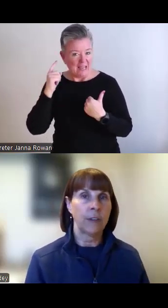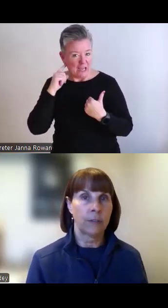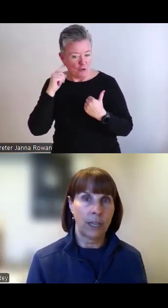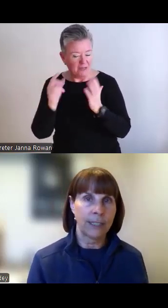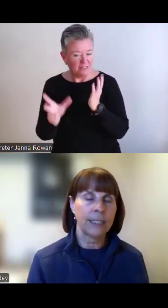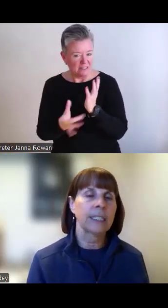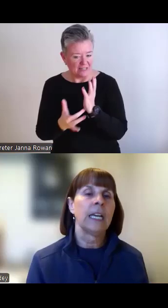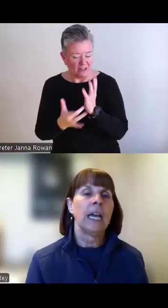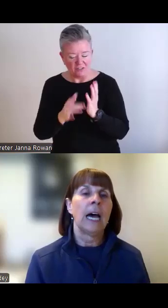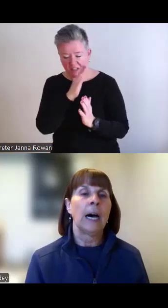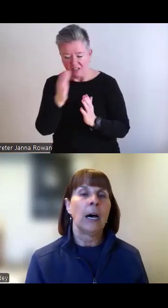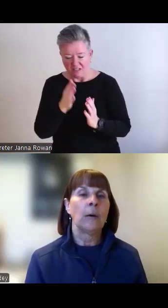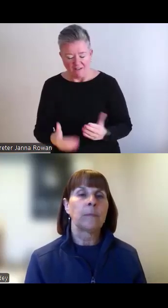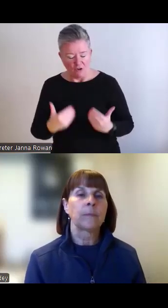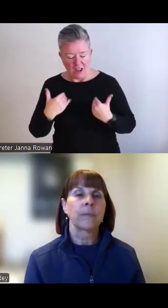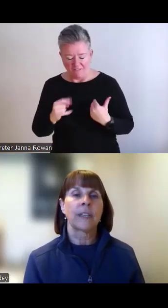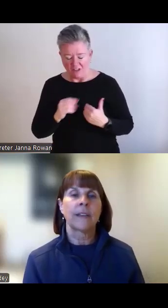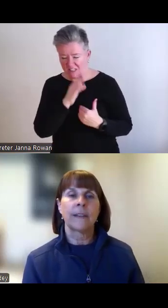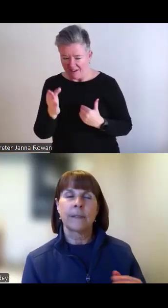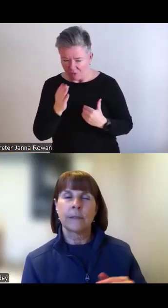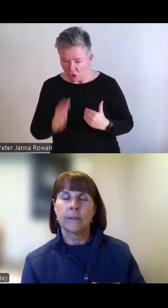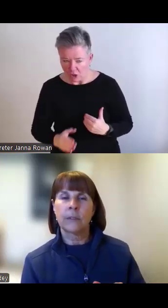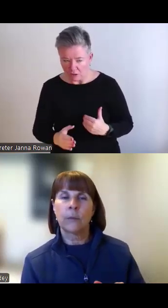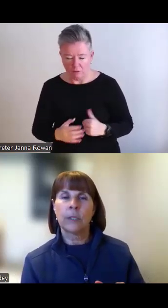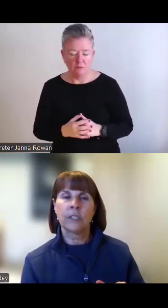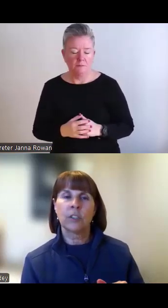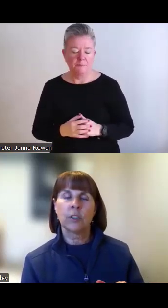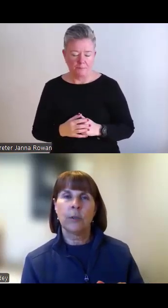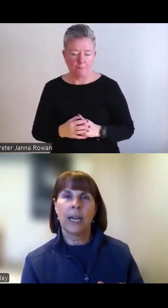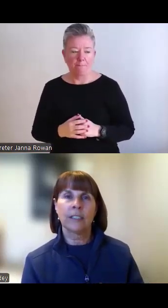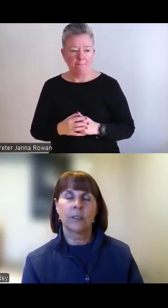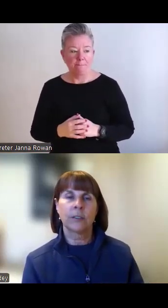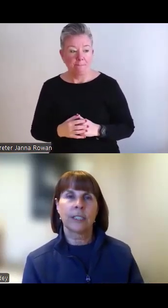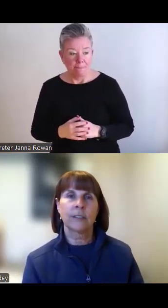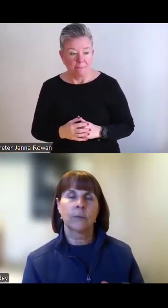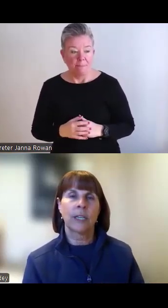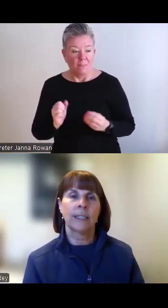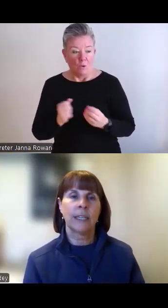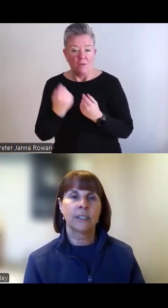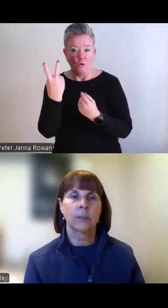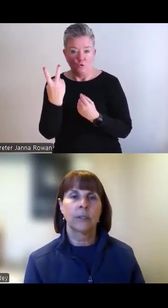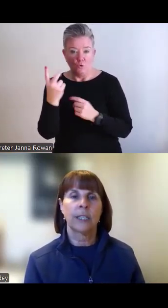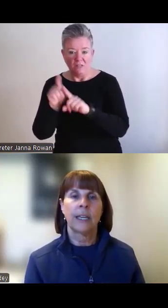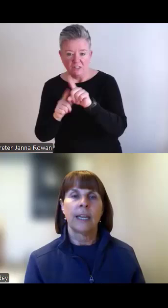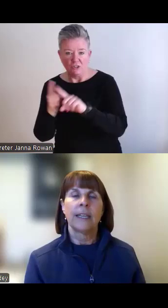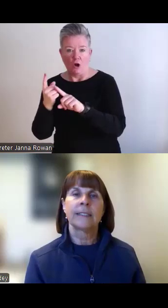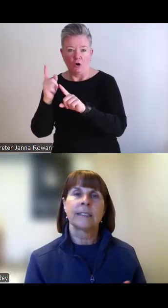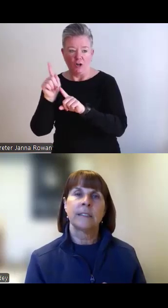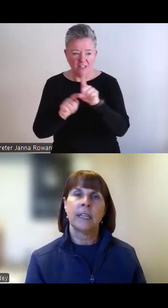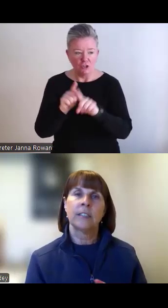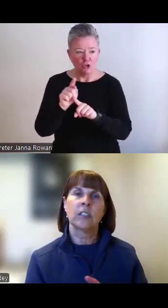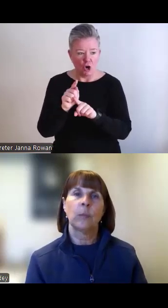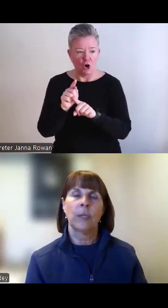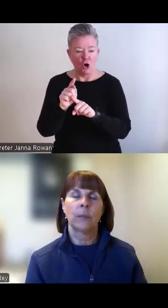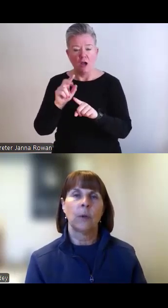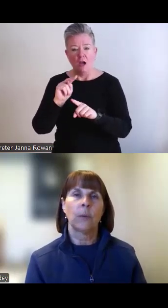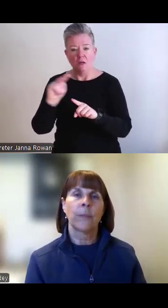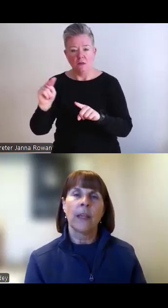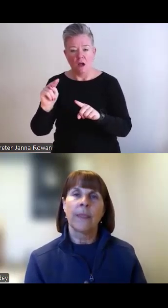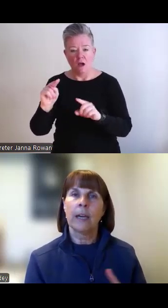words, they never had it. The one with the two asterisks right next to it is none to minimal.